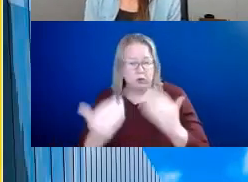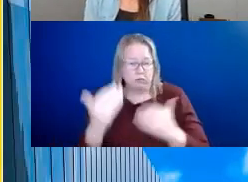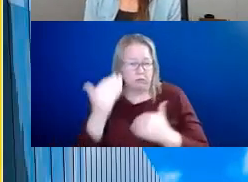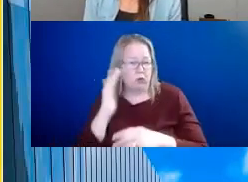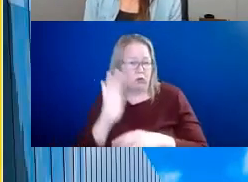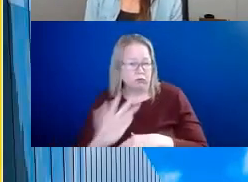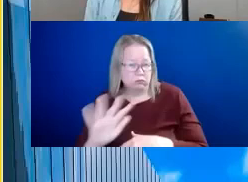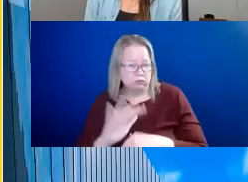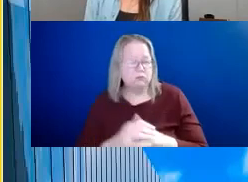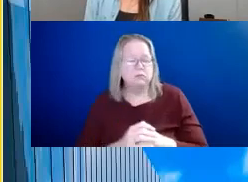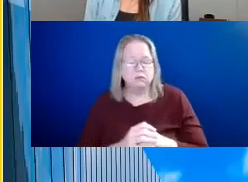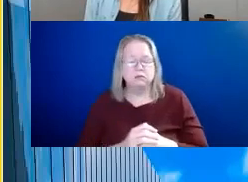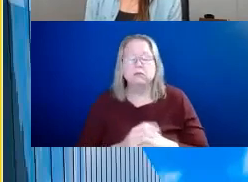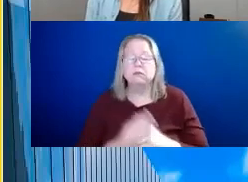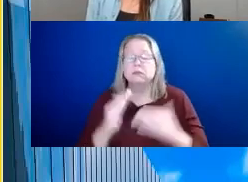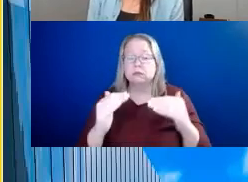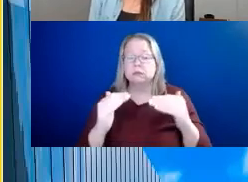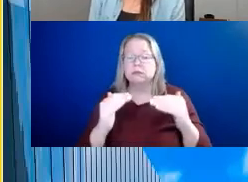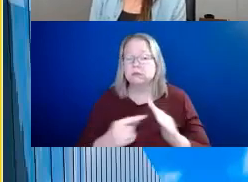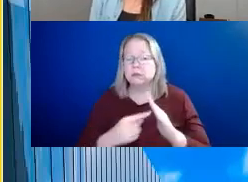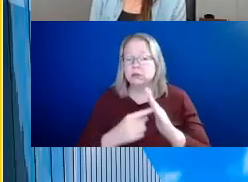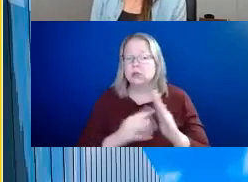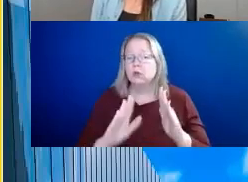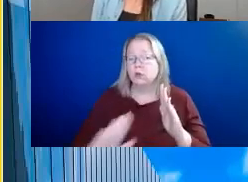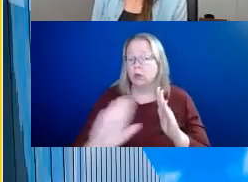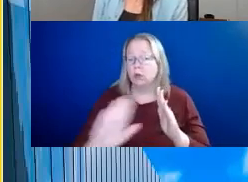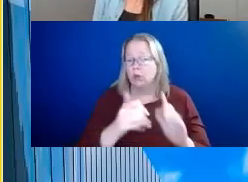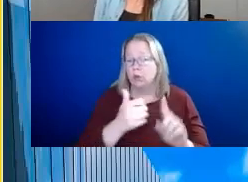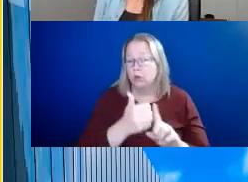next thing I would like to point out is you are 12:18:33 going to be screen sharing your